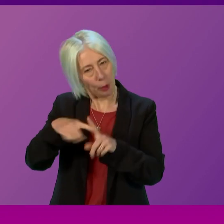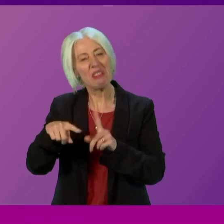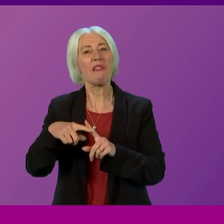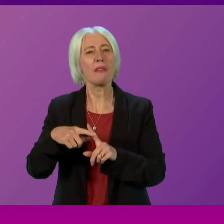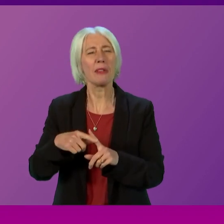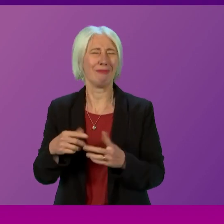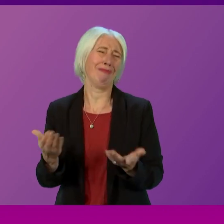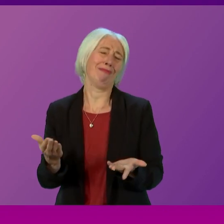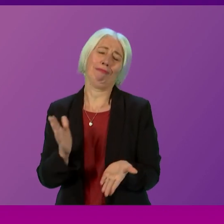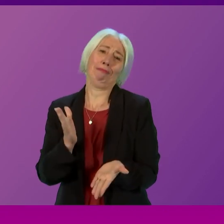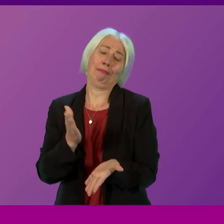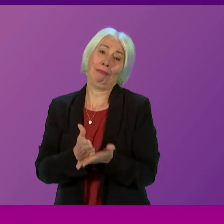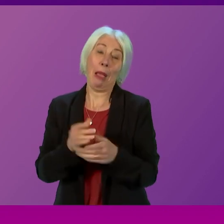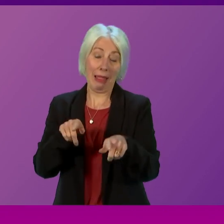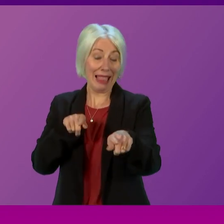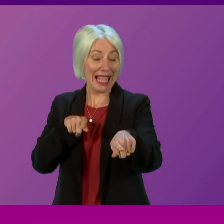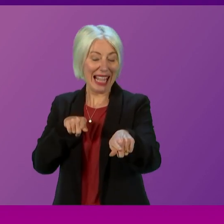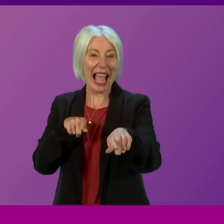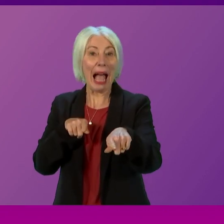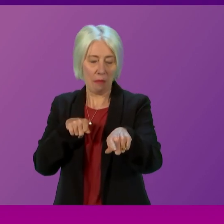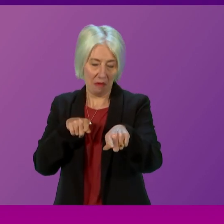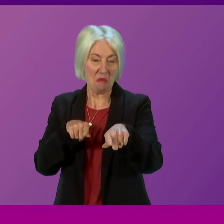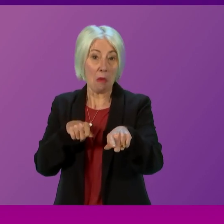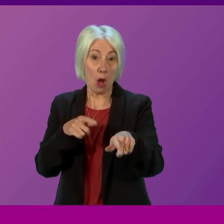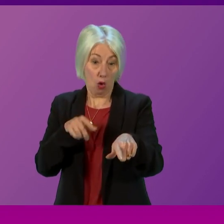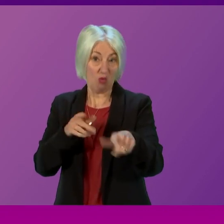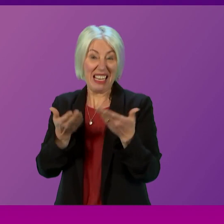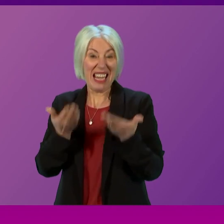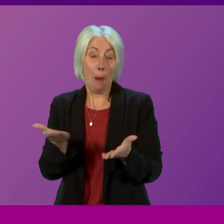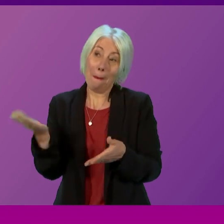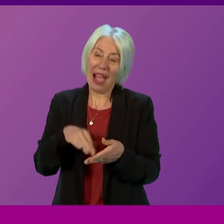the fact is that the gap has only just returned to 2016 levels, which was the point at which the